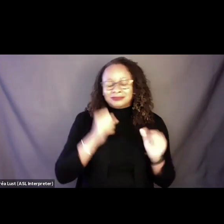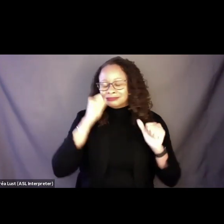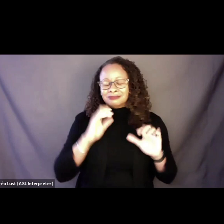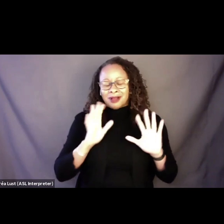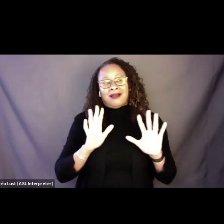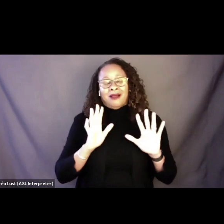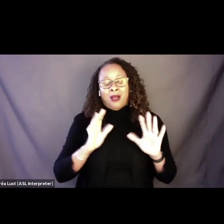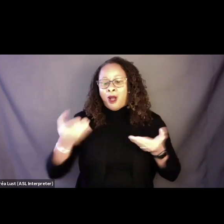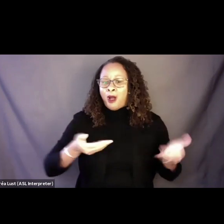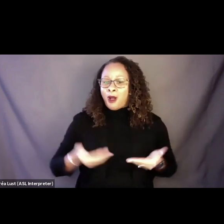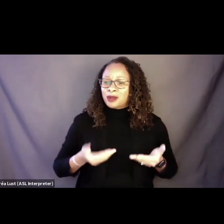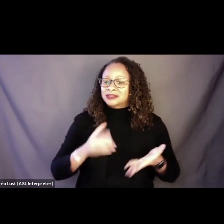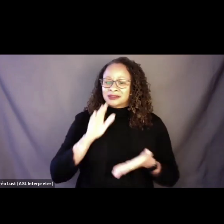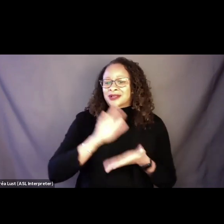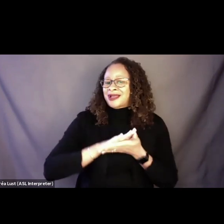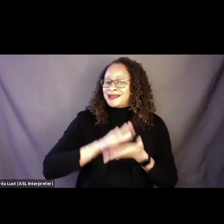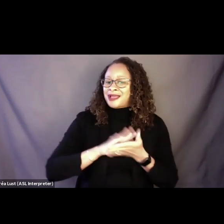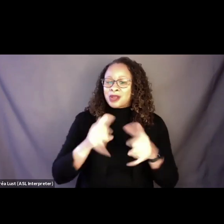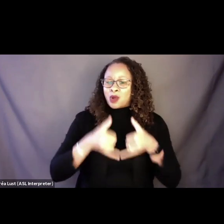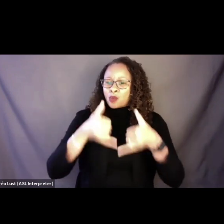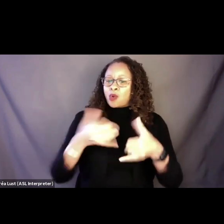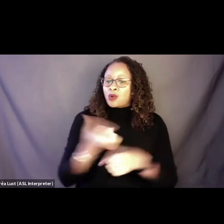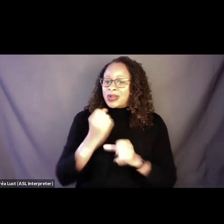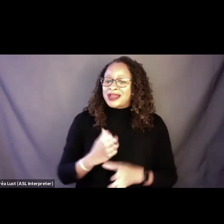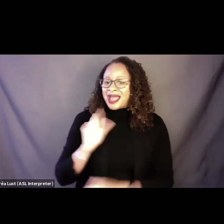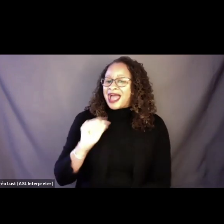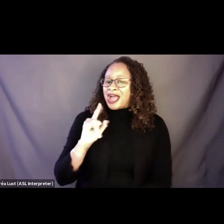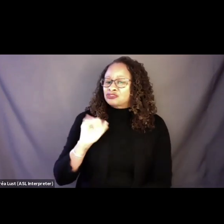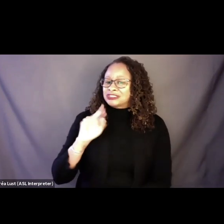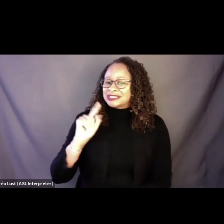a Academy Award winning actress, Lupita Nyong'o